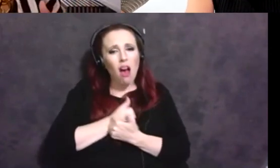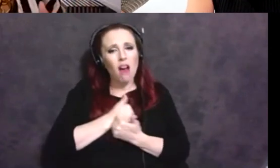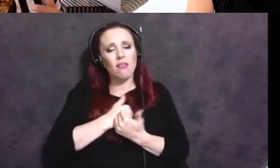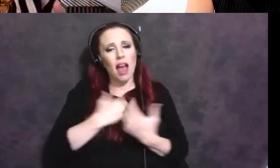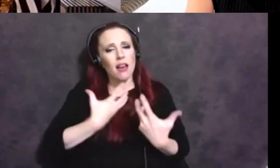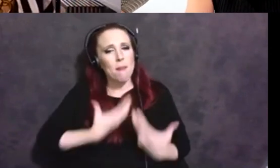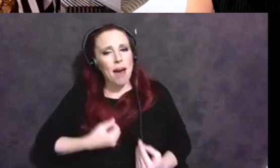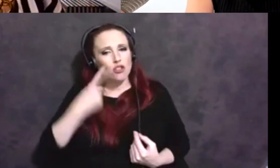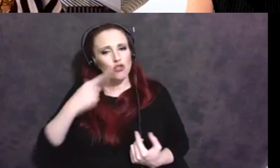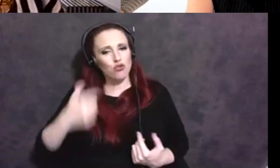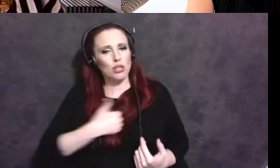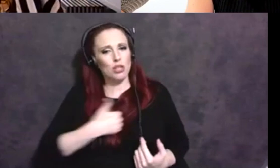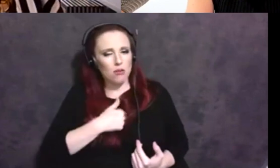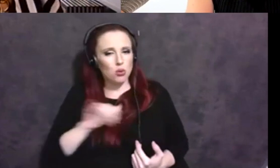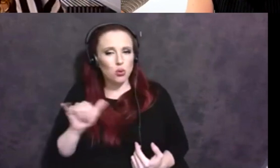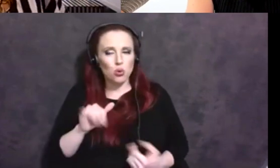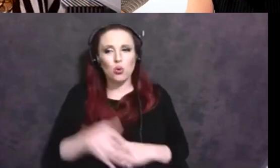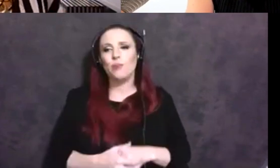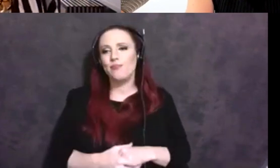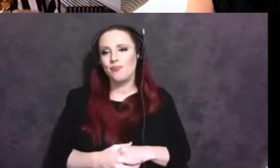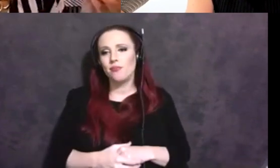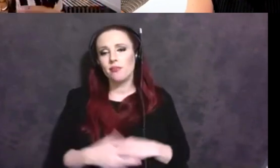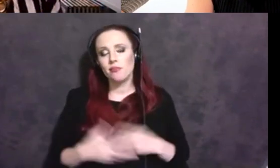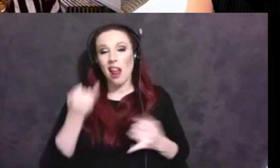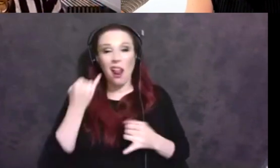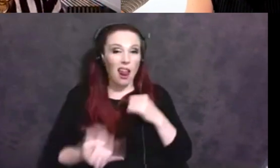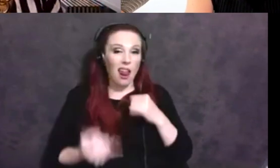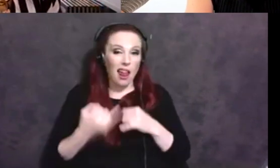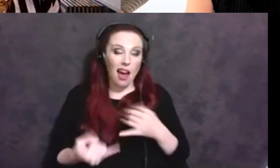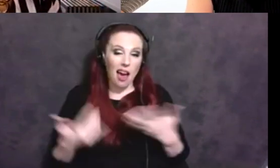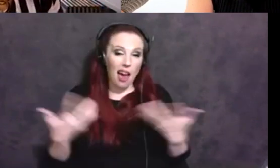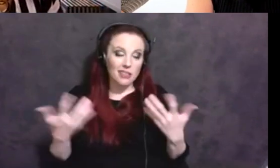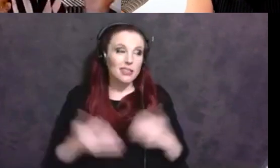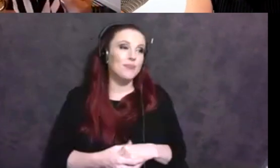of exploration that rather than fearing what we hold, that we approach it. We approach